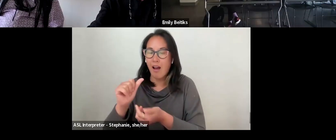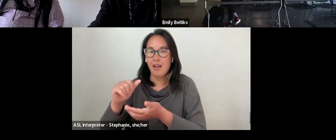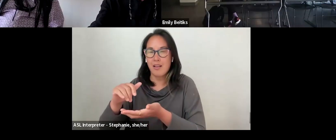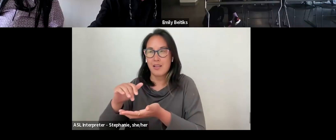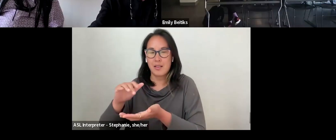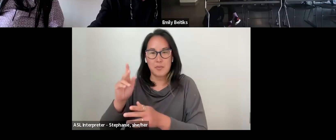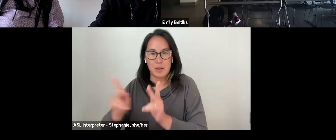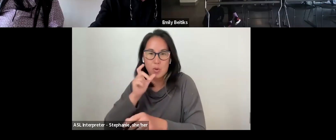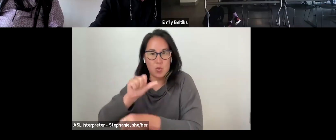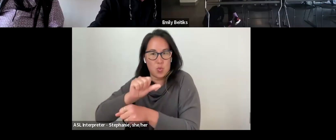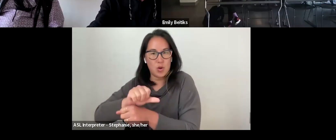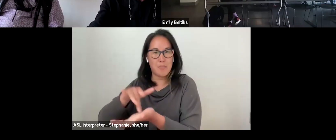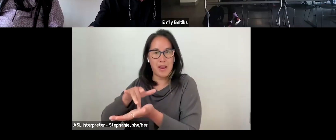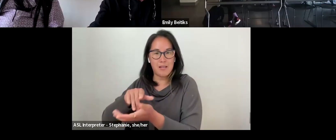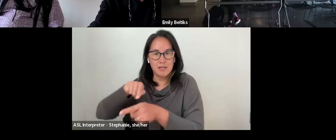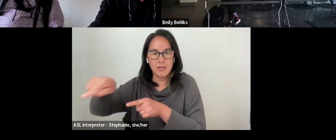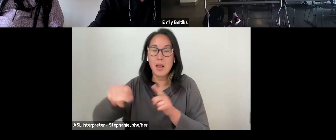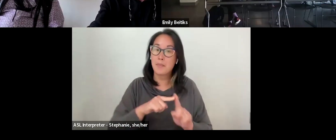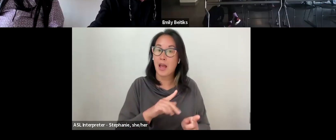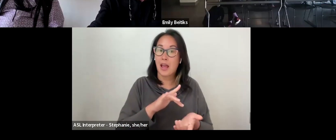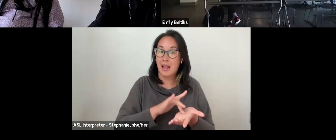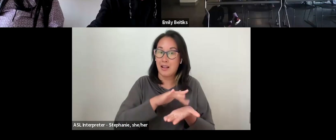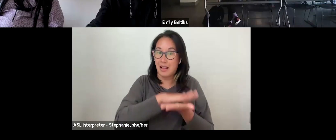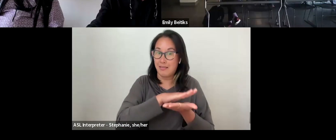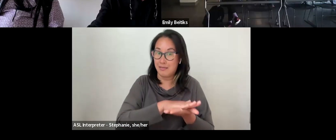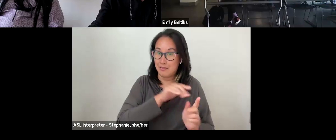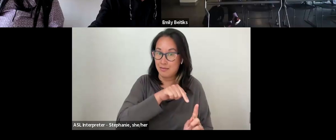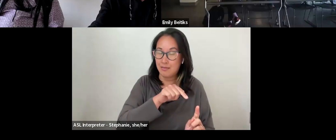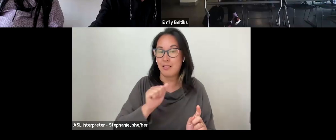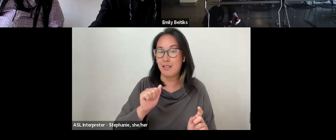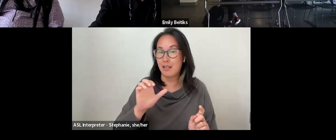But academic medical institutions are extraordinarily hierarchical,